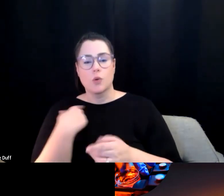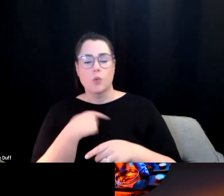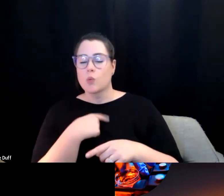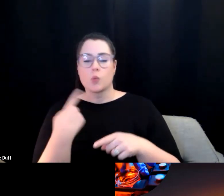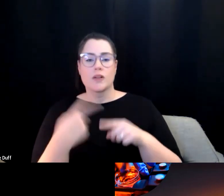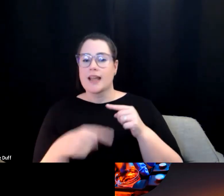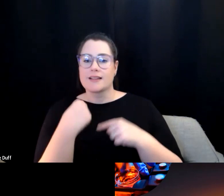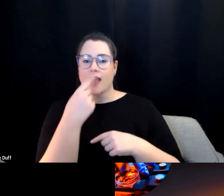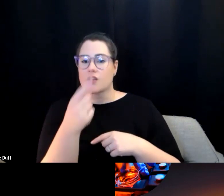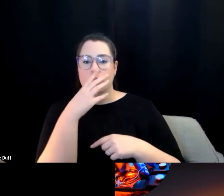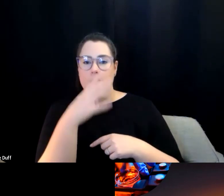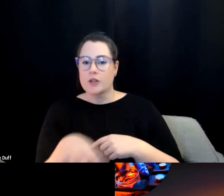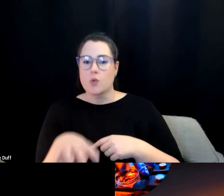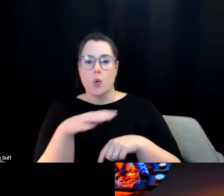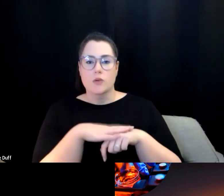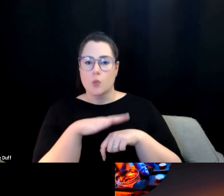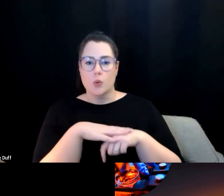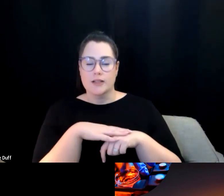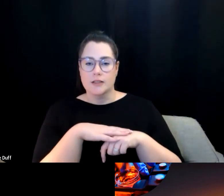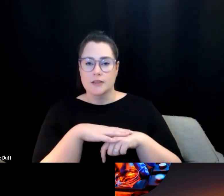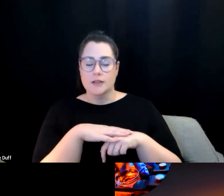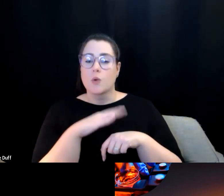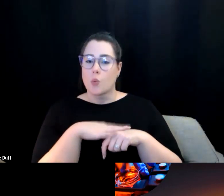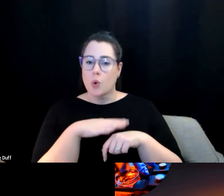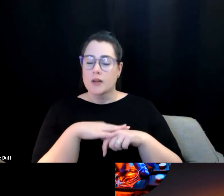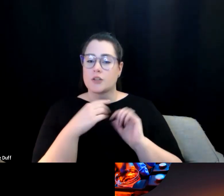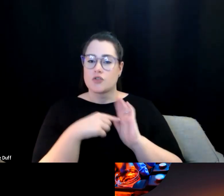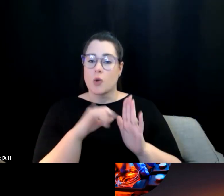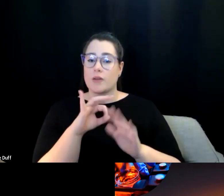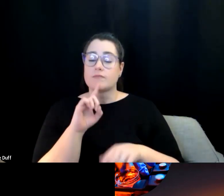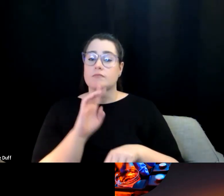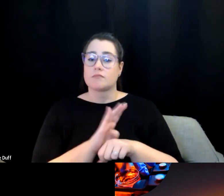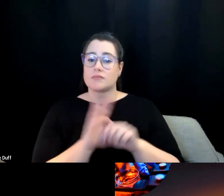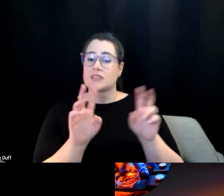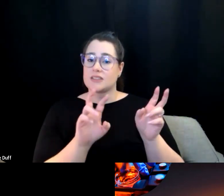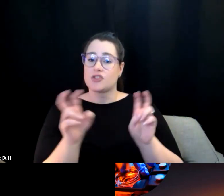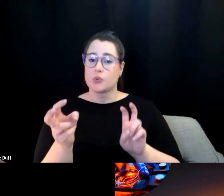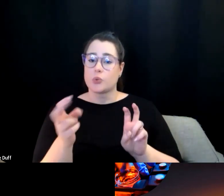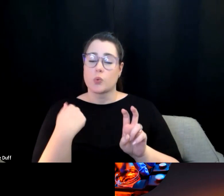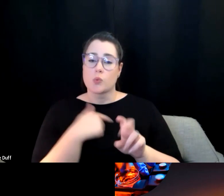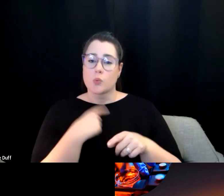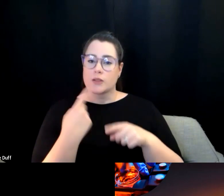because the warnings will show if there truly is an issue on one of the pages. And we can't always determine that.